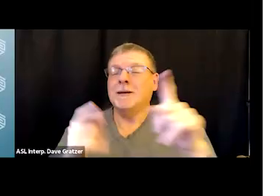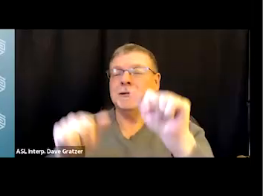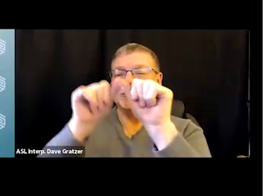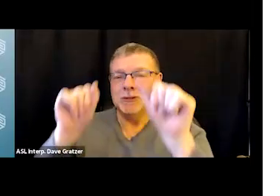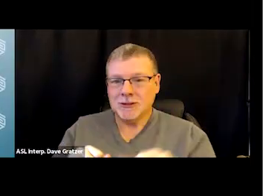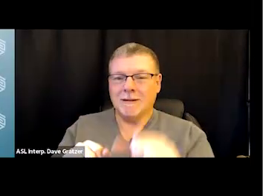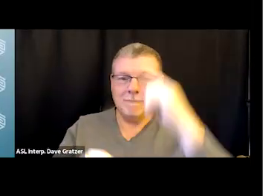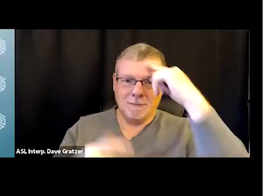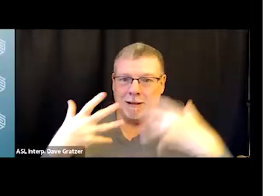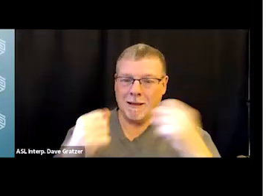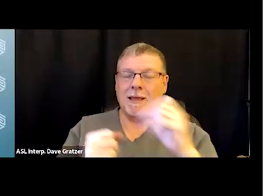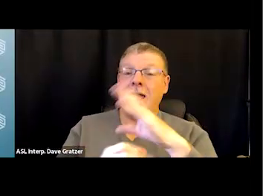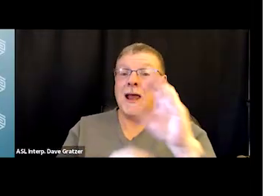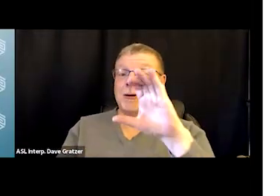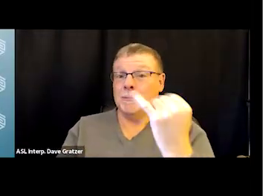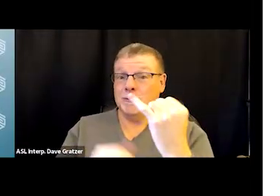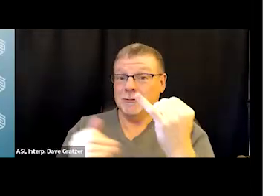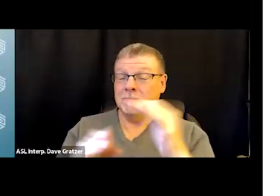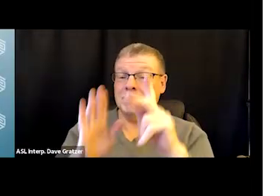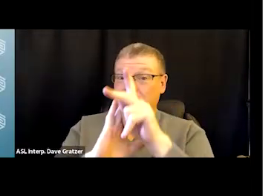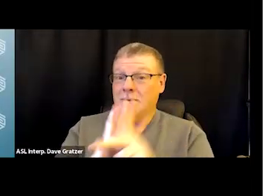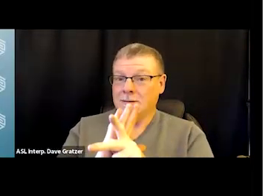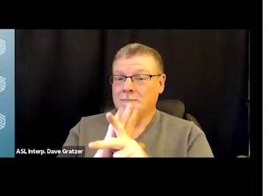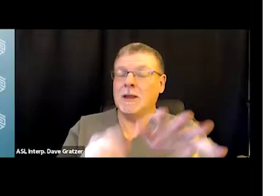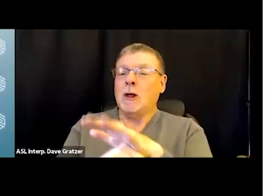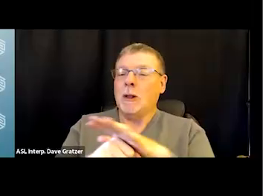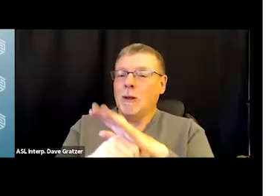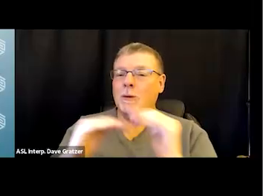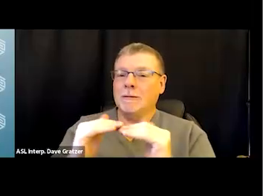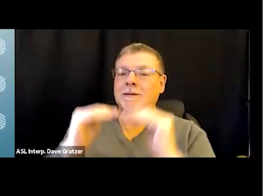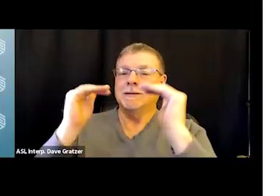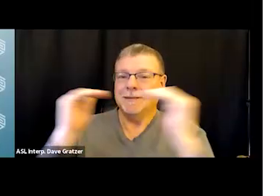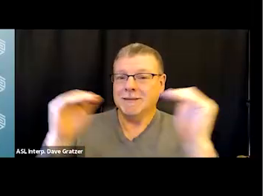health and criminal justice policy at the local, state, and national levels.